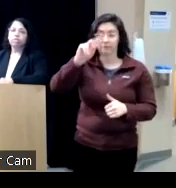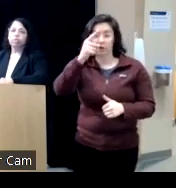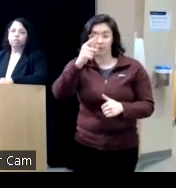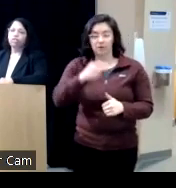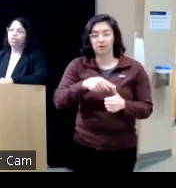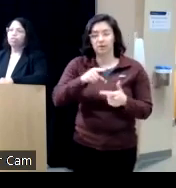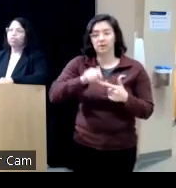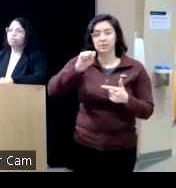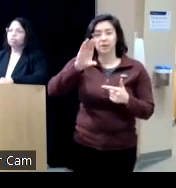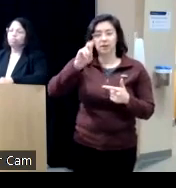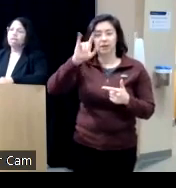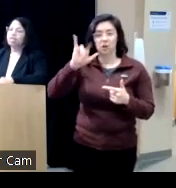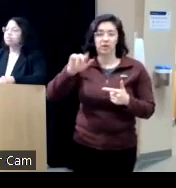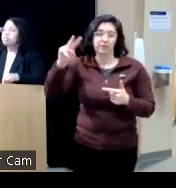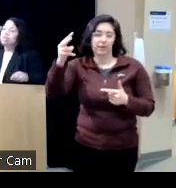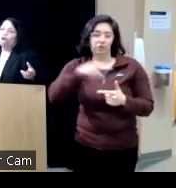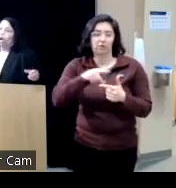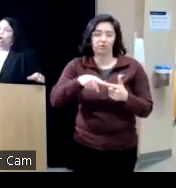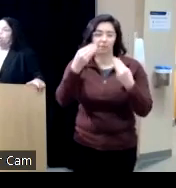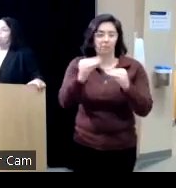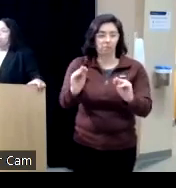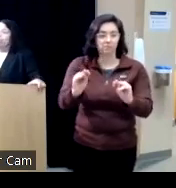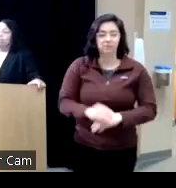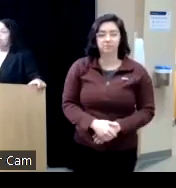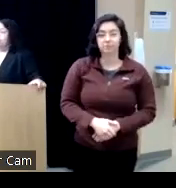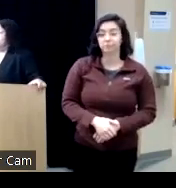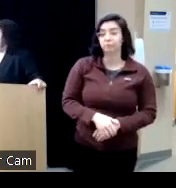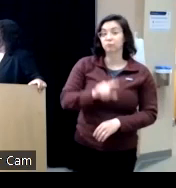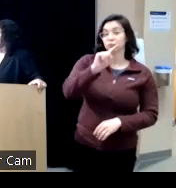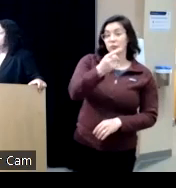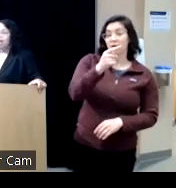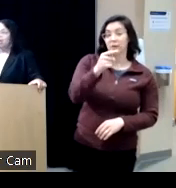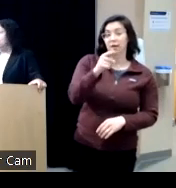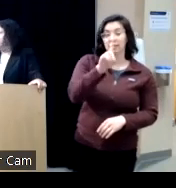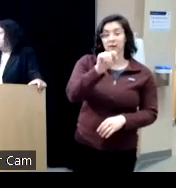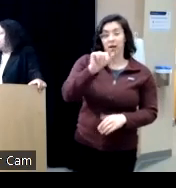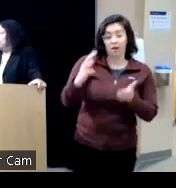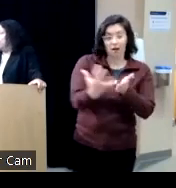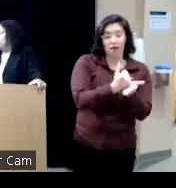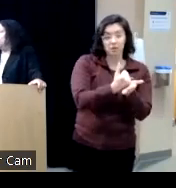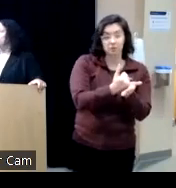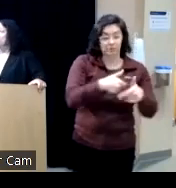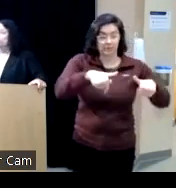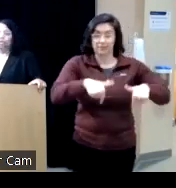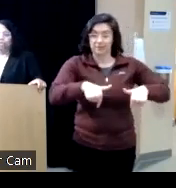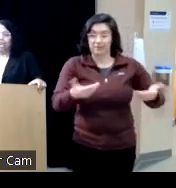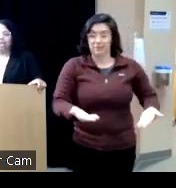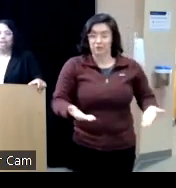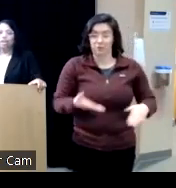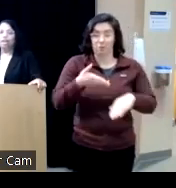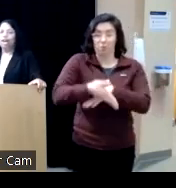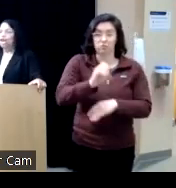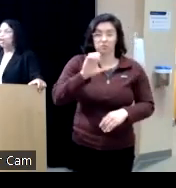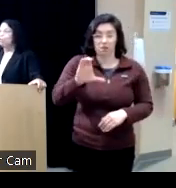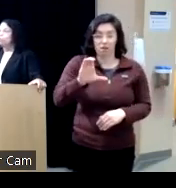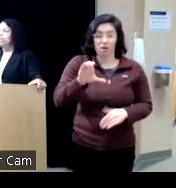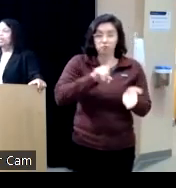research methods primary data collection I collected data here when I was a postdoc I have a